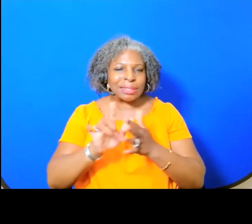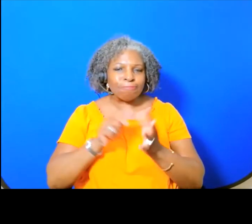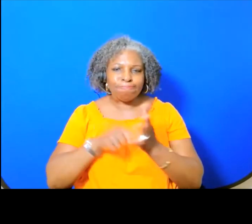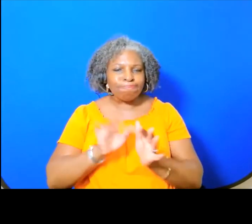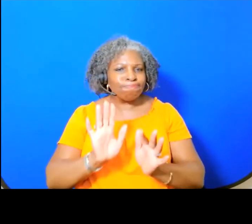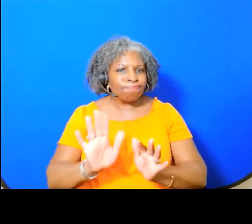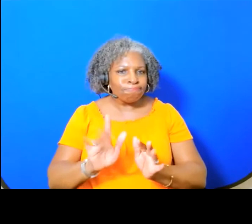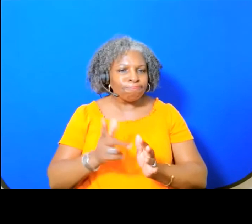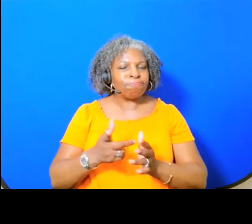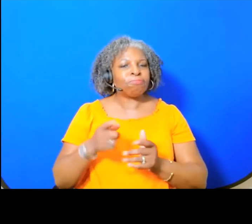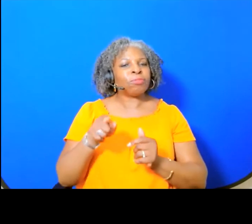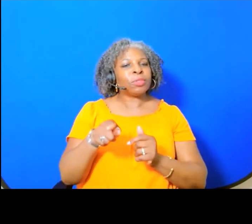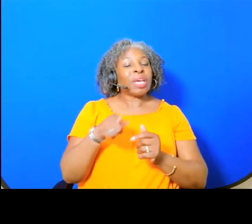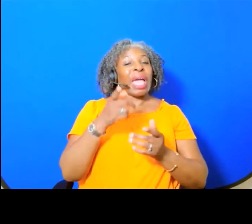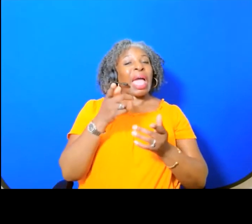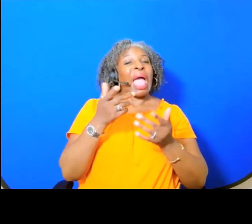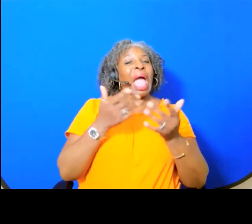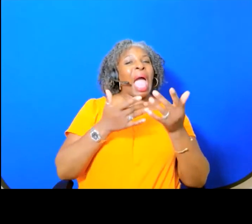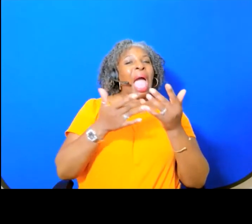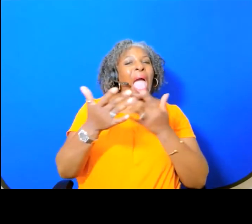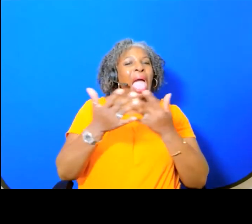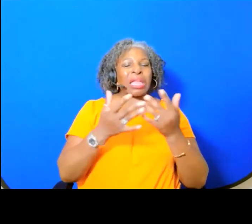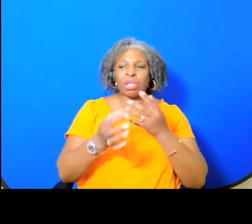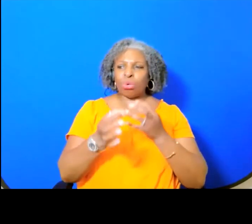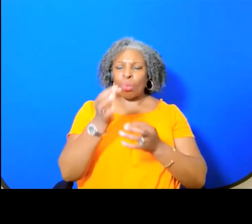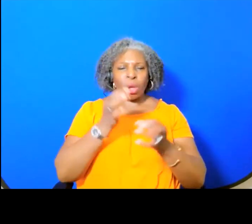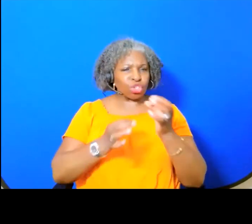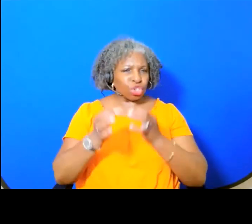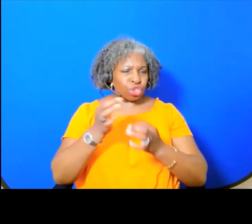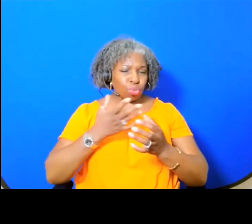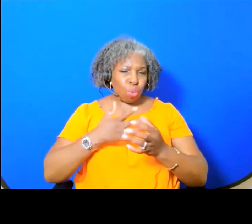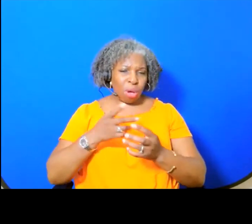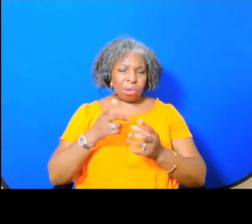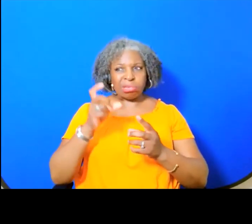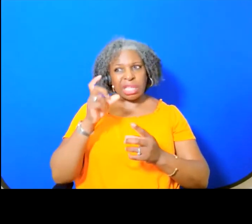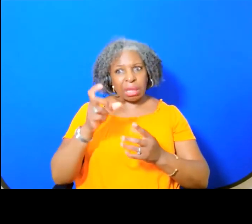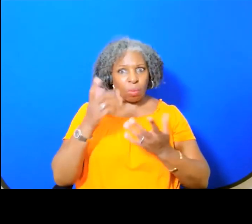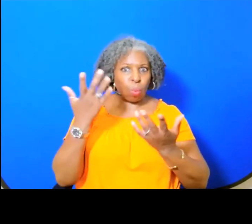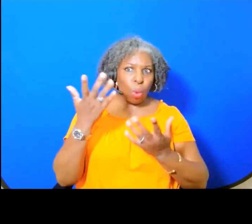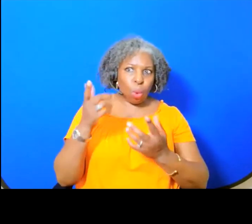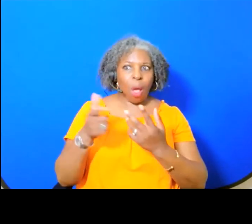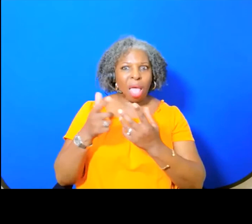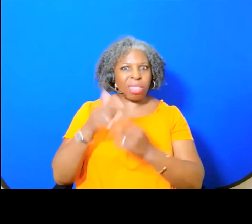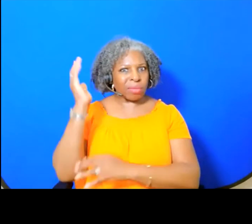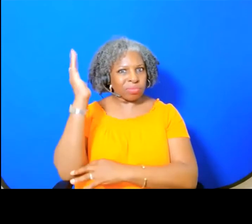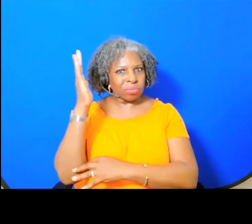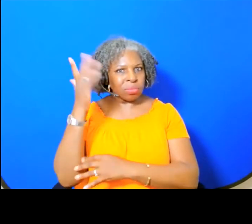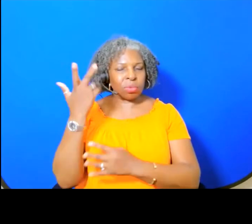would like Cíaran or the speakers to reflect on. Please make sure that these are posted